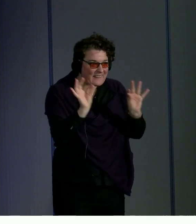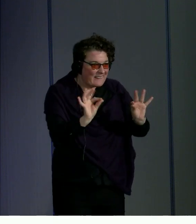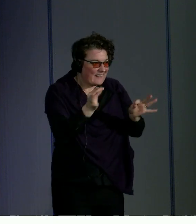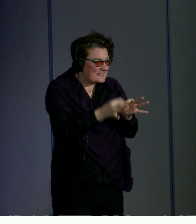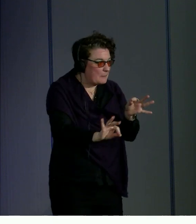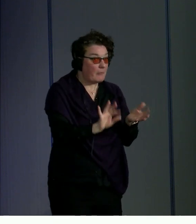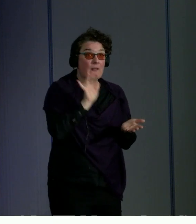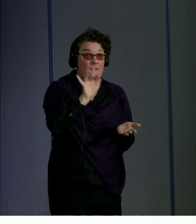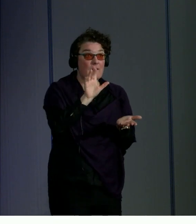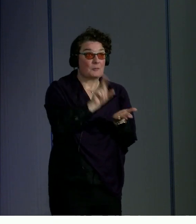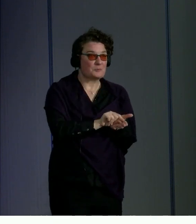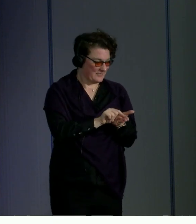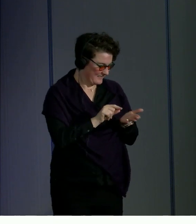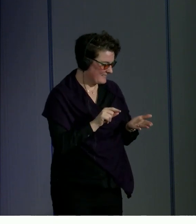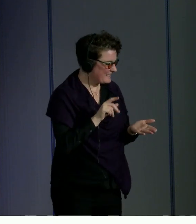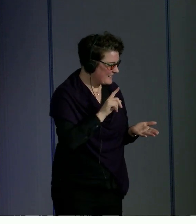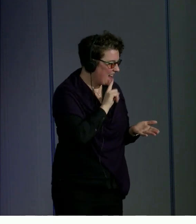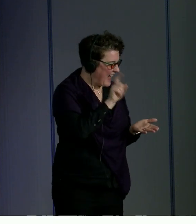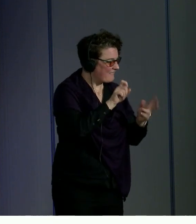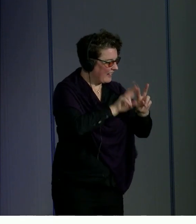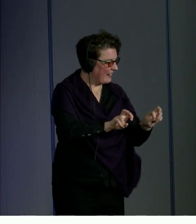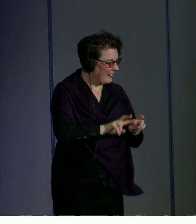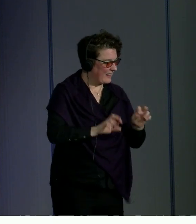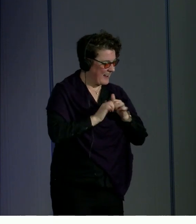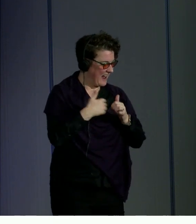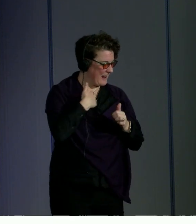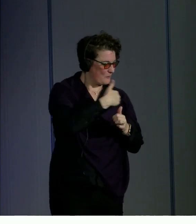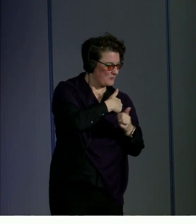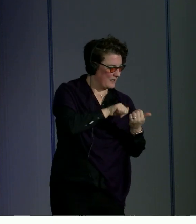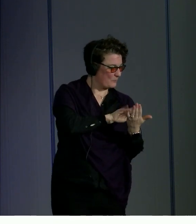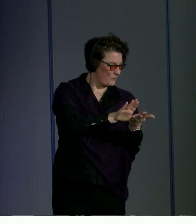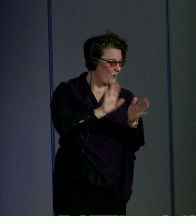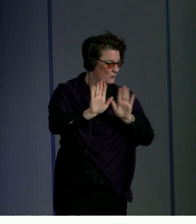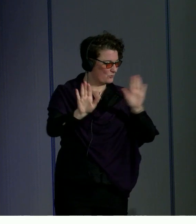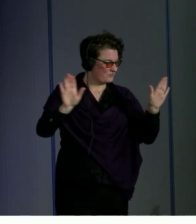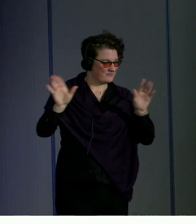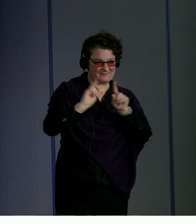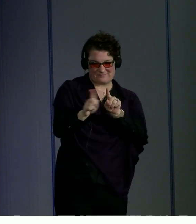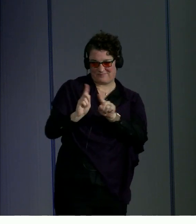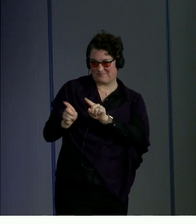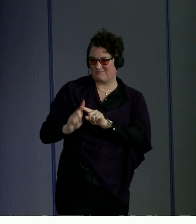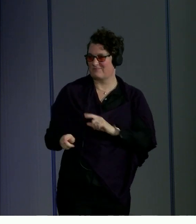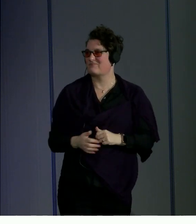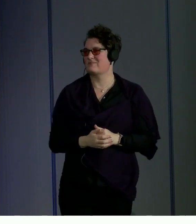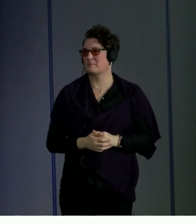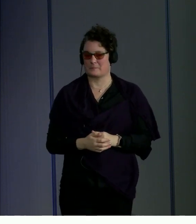So as we're using our printer document example,